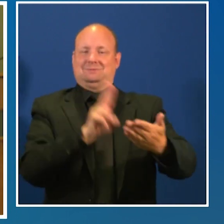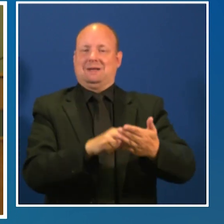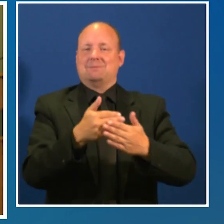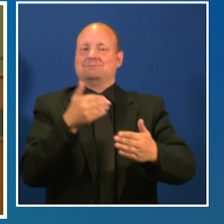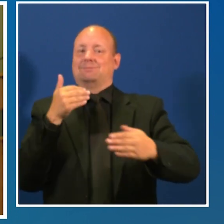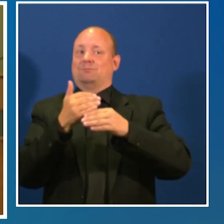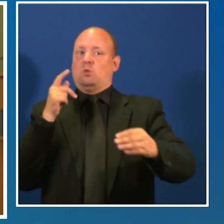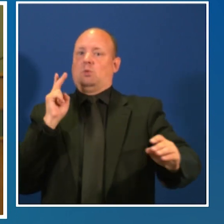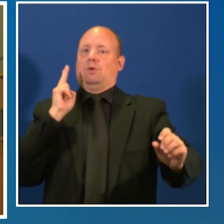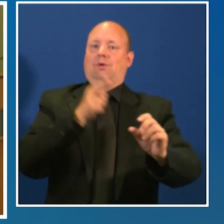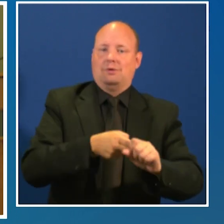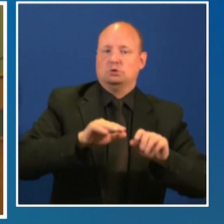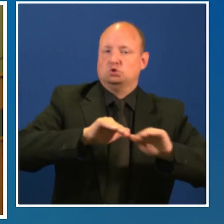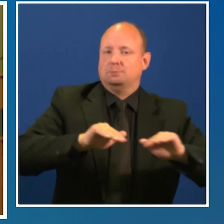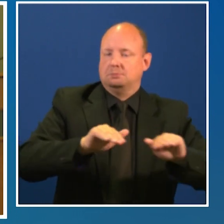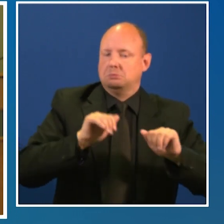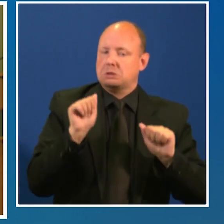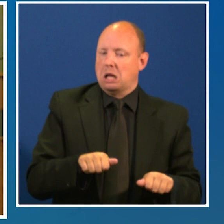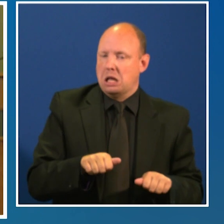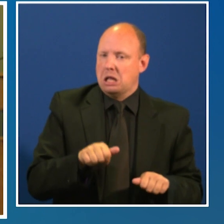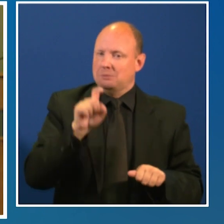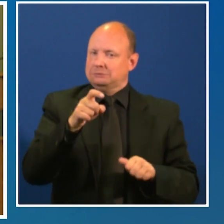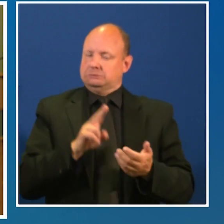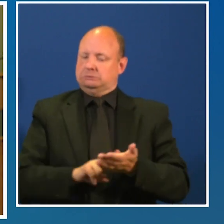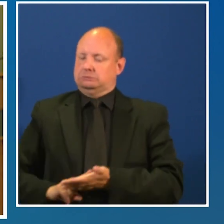long overdue gathering, the Firstenburg and Marshall